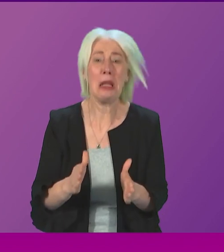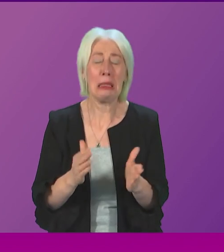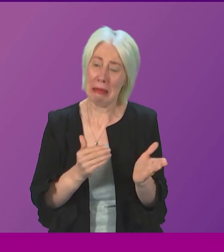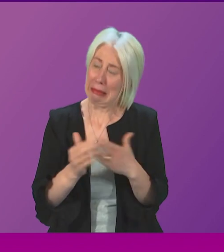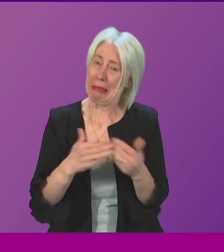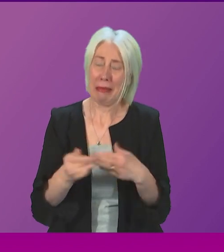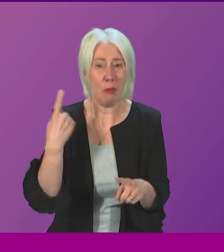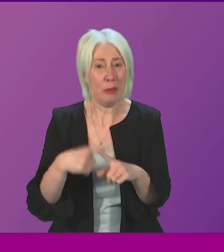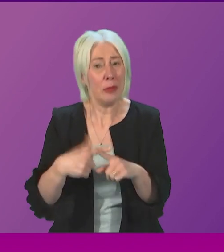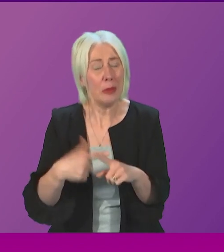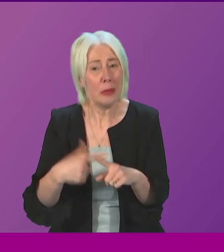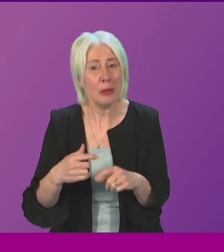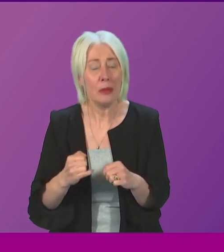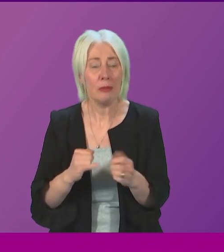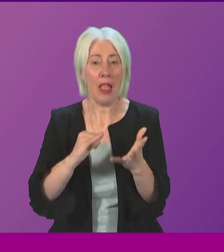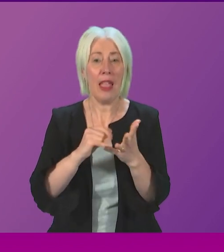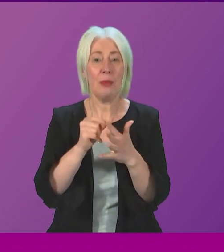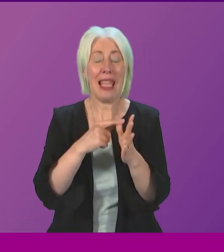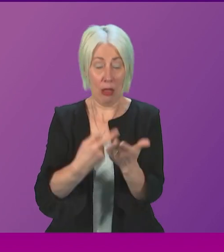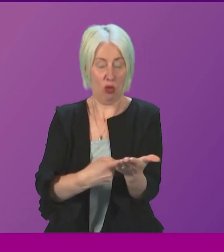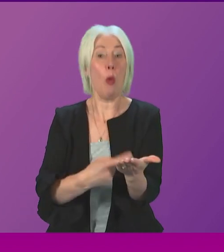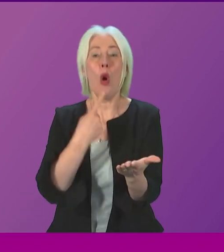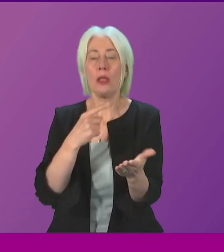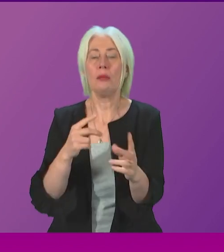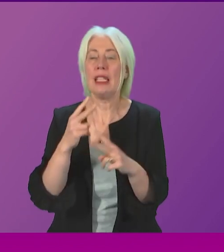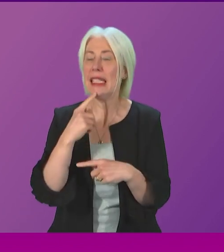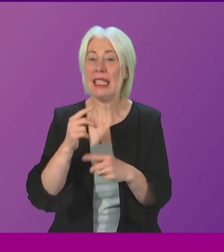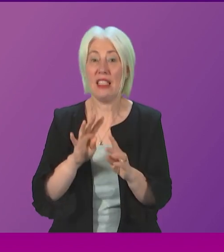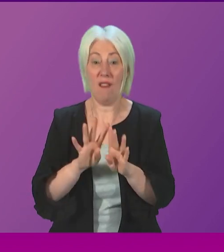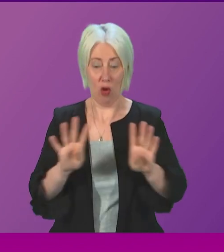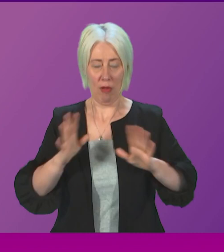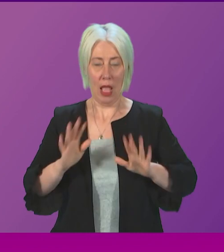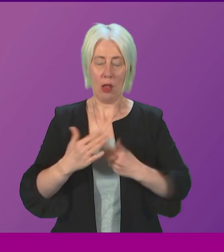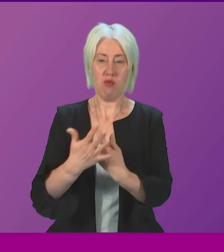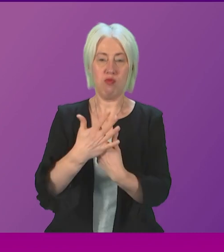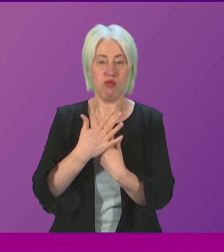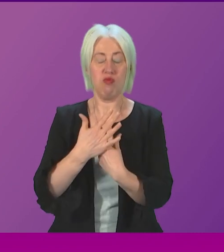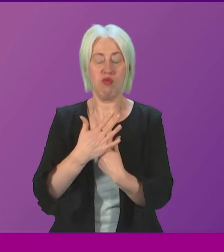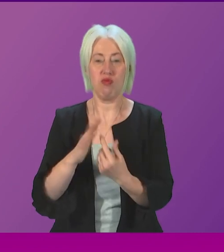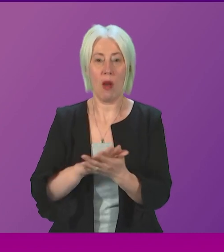The SPA report also found that front-line pressures have left officers without the time